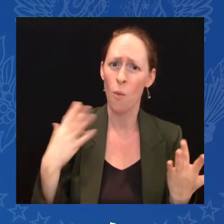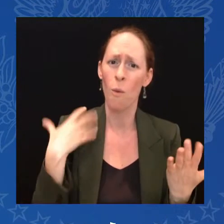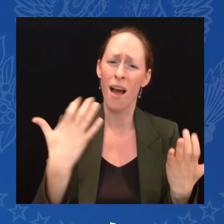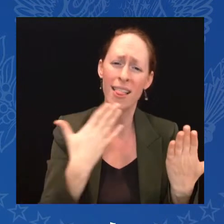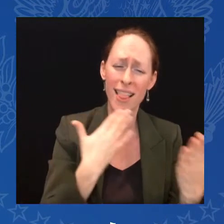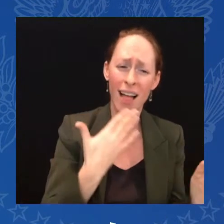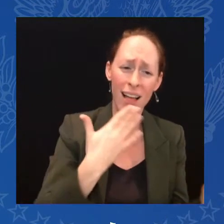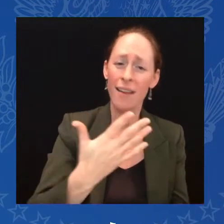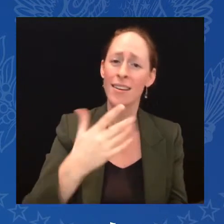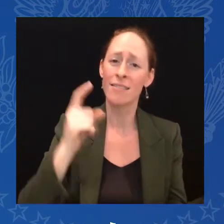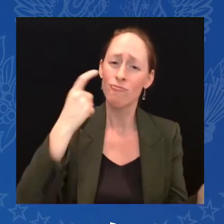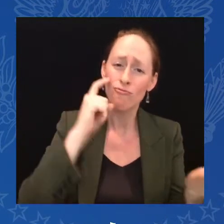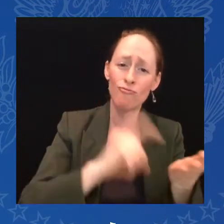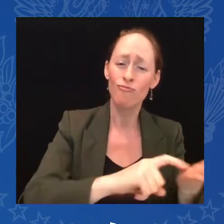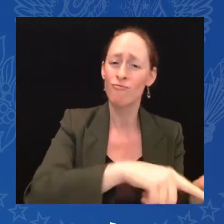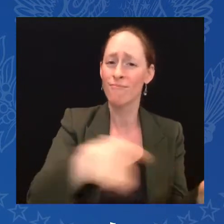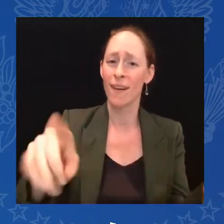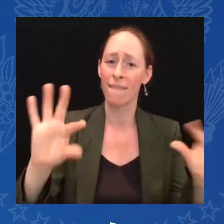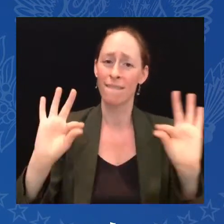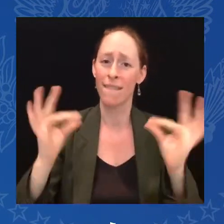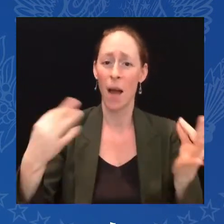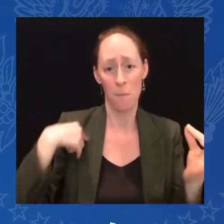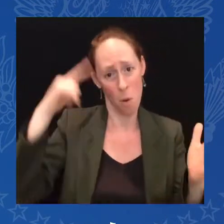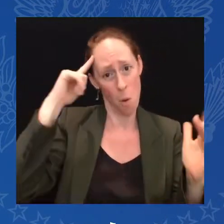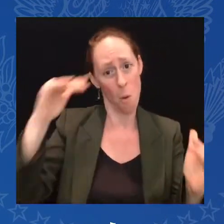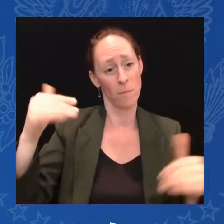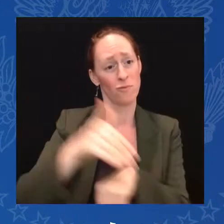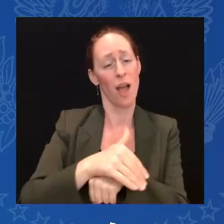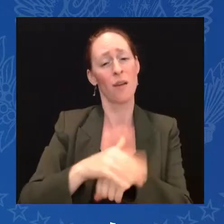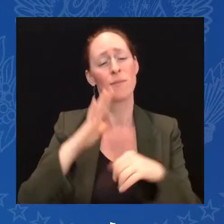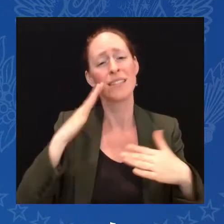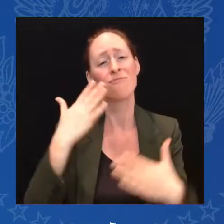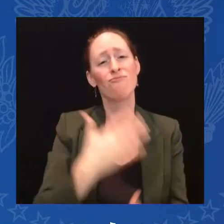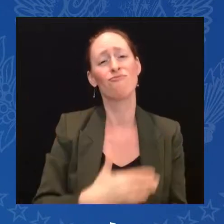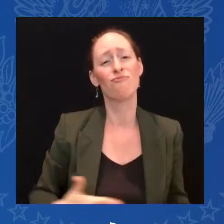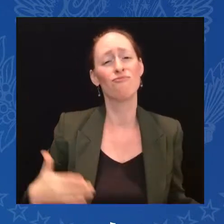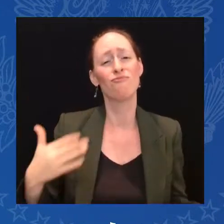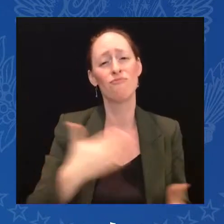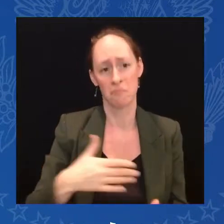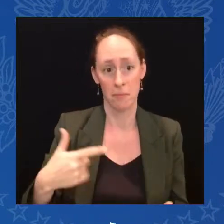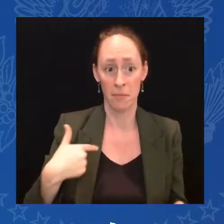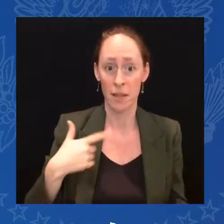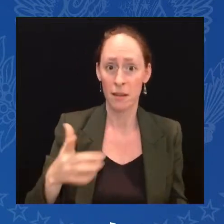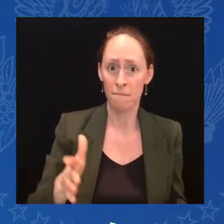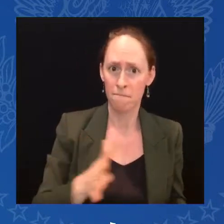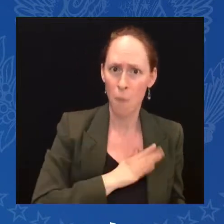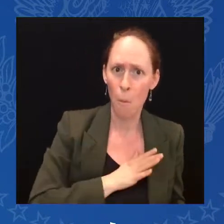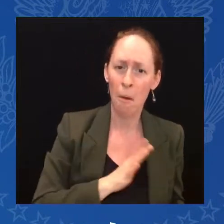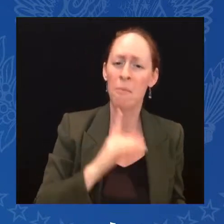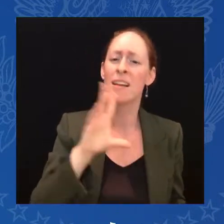This is -- nothing formal about this. This is your house. This is the people's house. This is -- this is a night that --